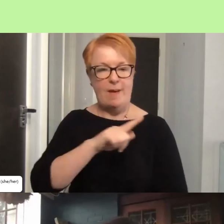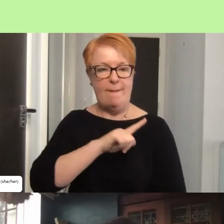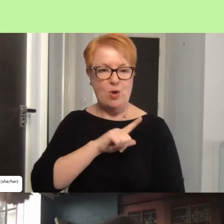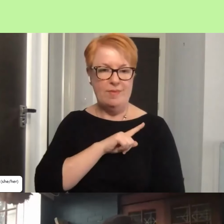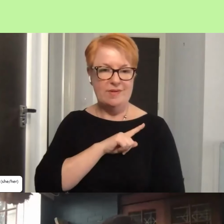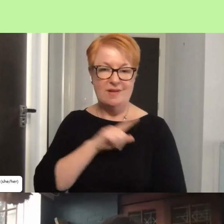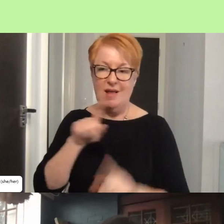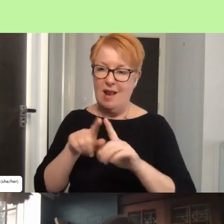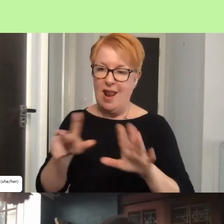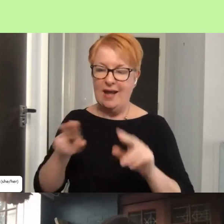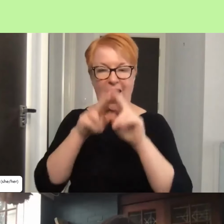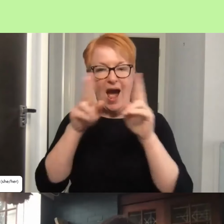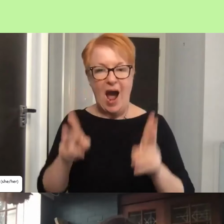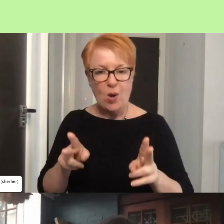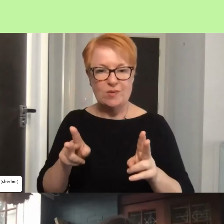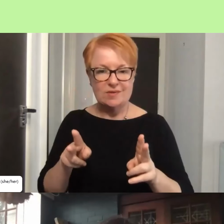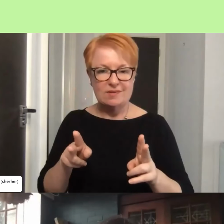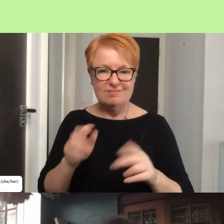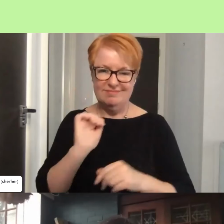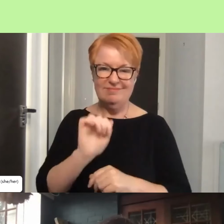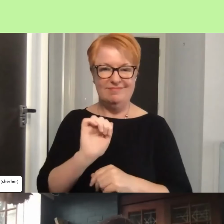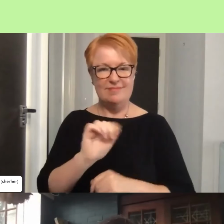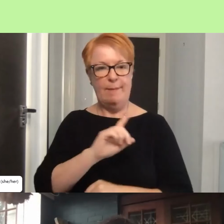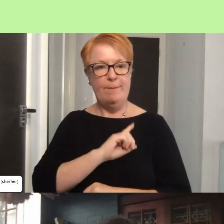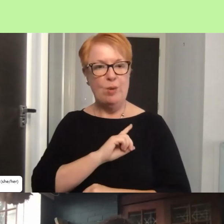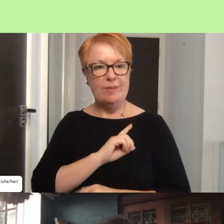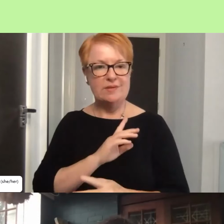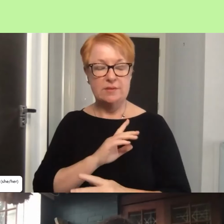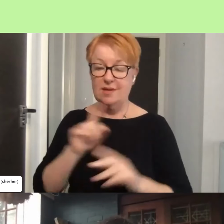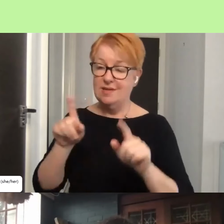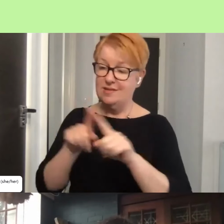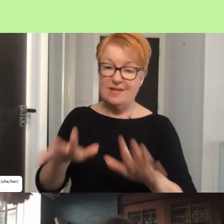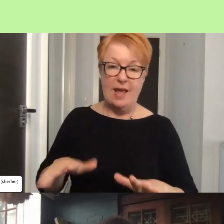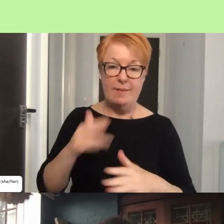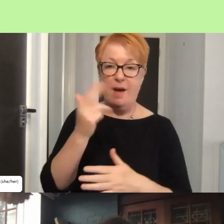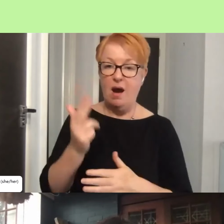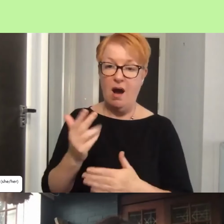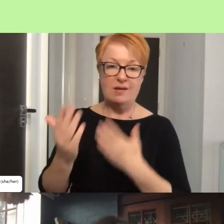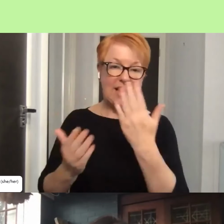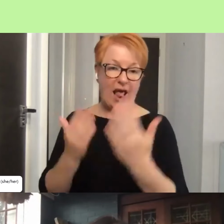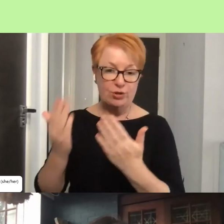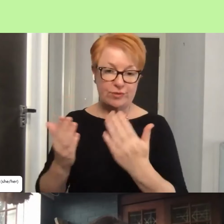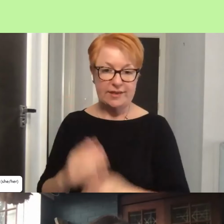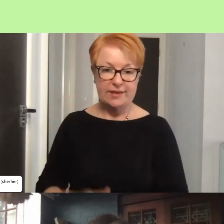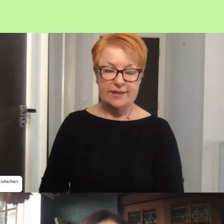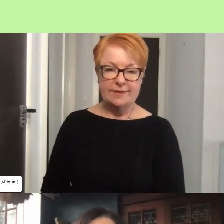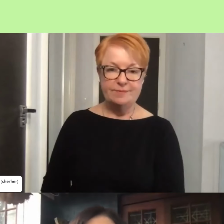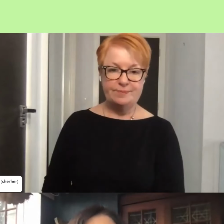And I think very often we think that the operation or what we do is the same as the building,